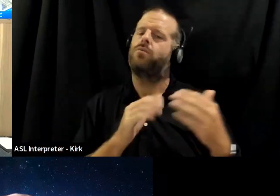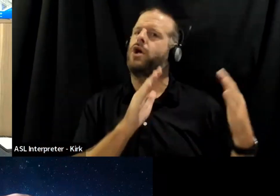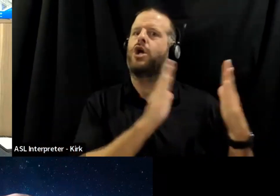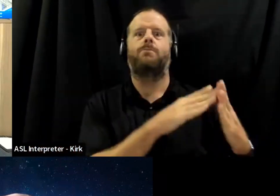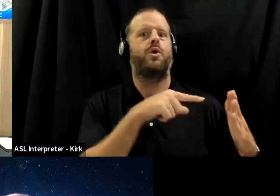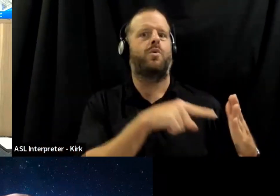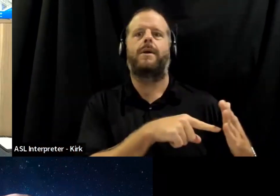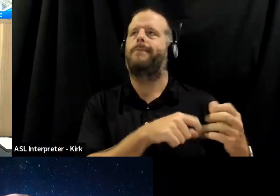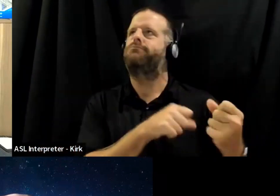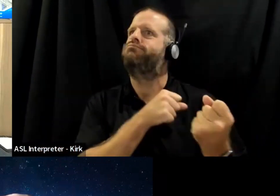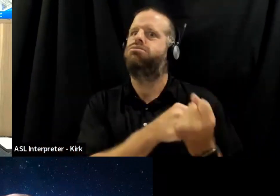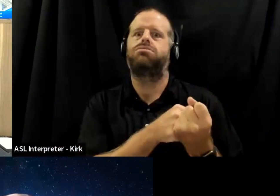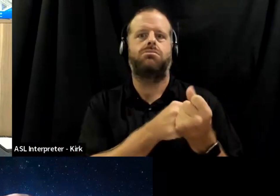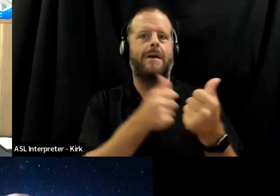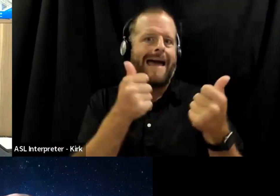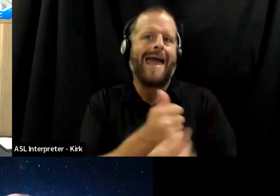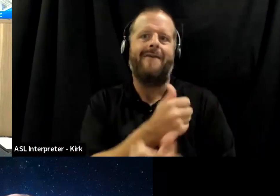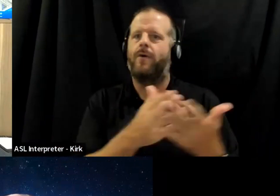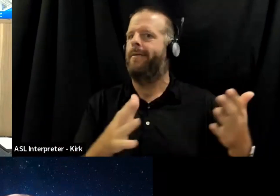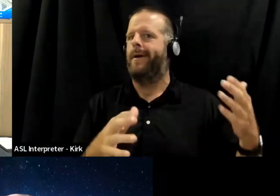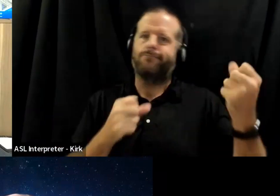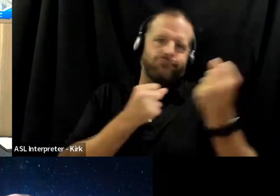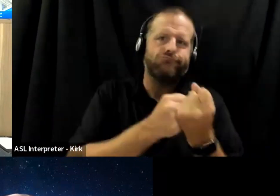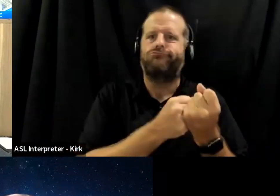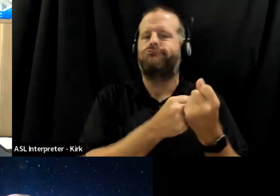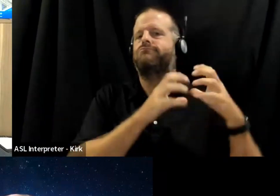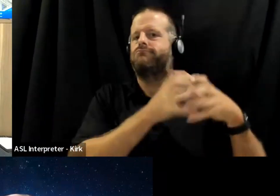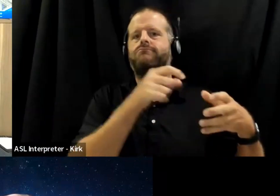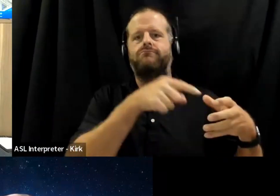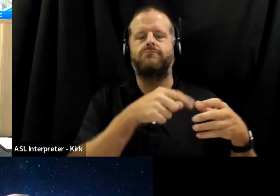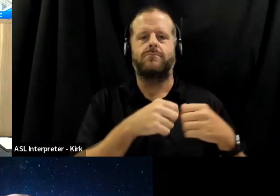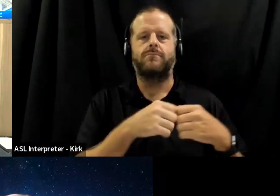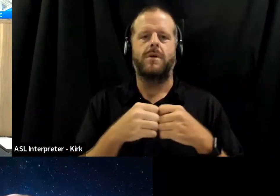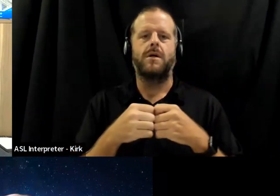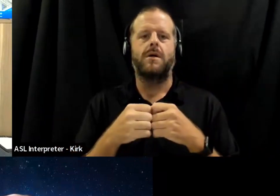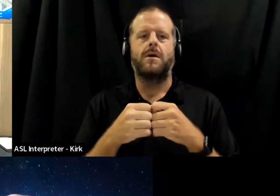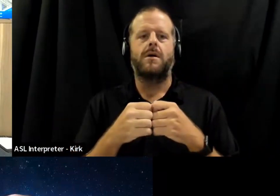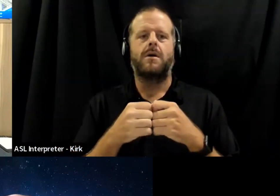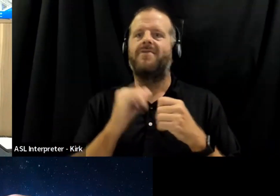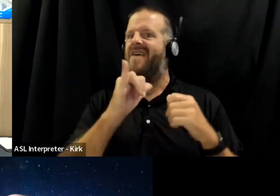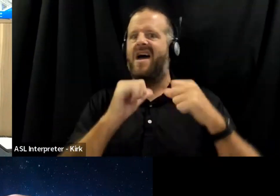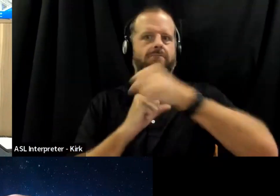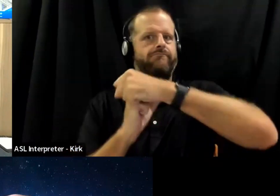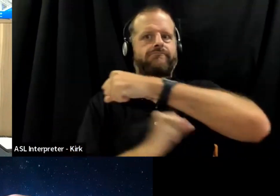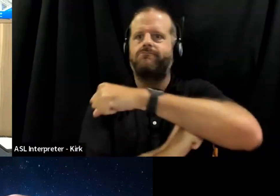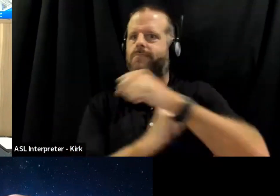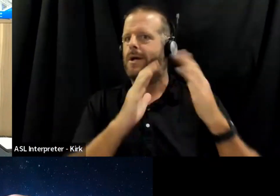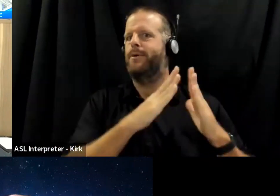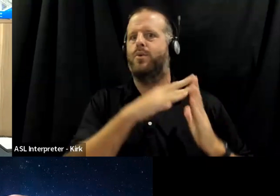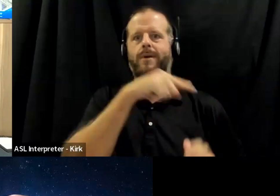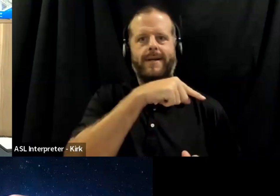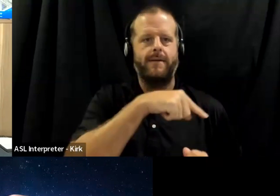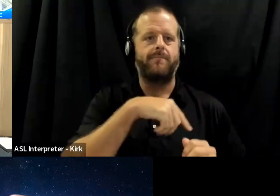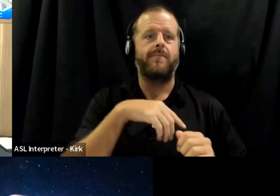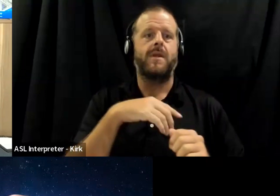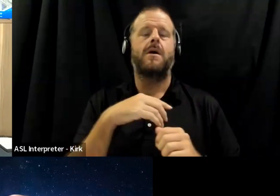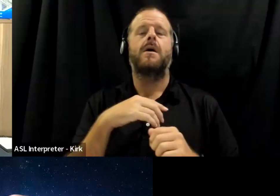So just from what you said, , The things to kind of like to kind of keep an eye on no pun